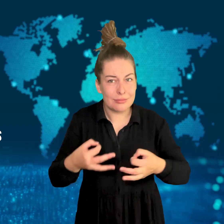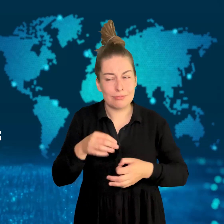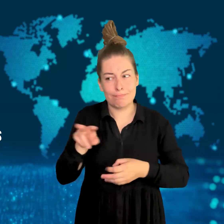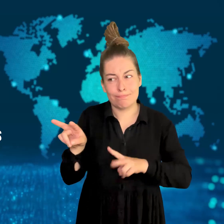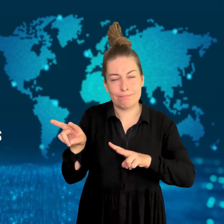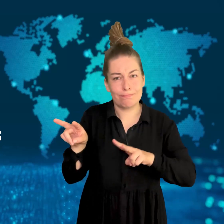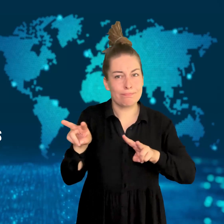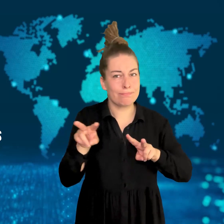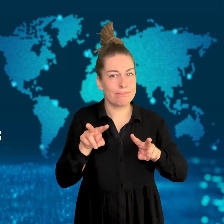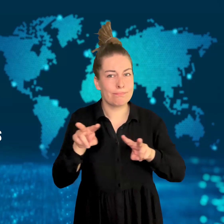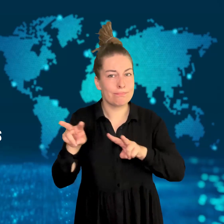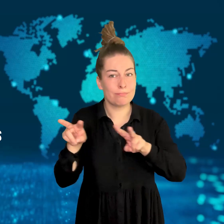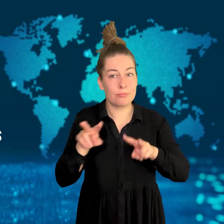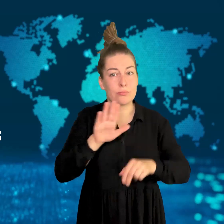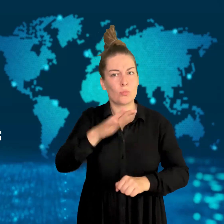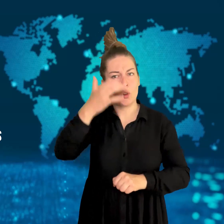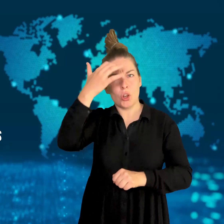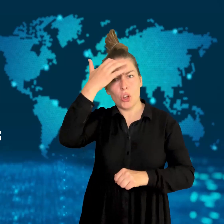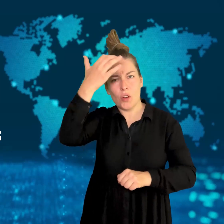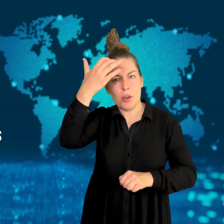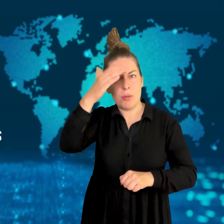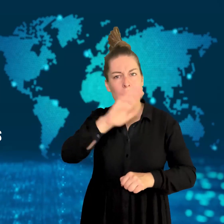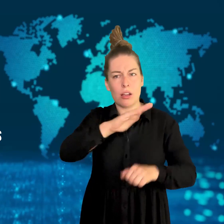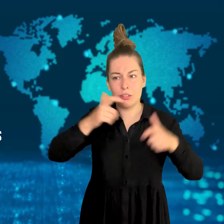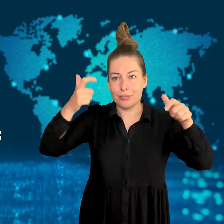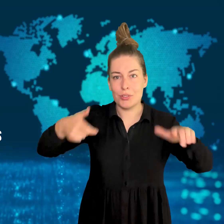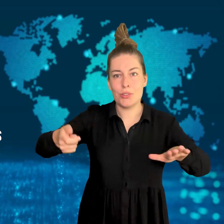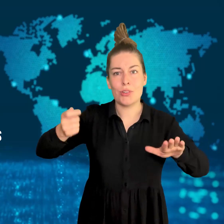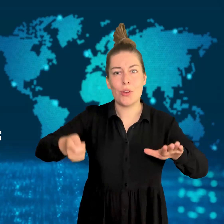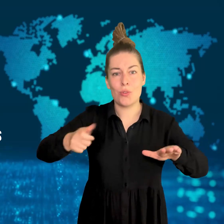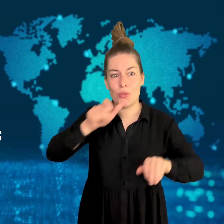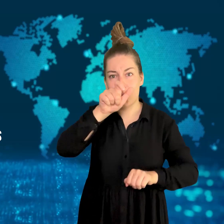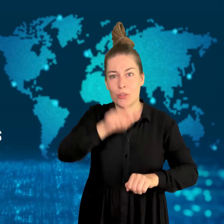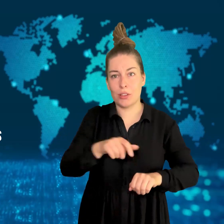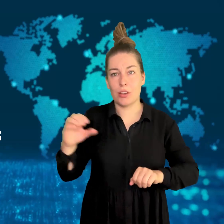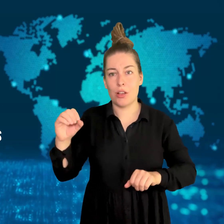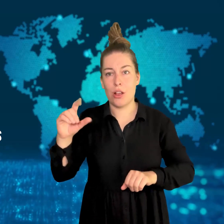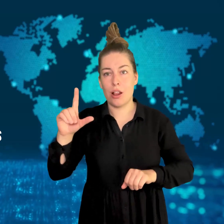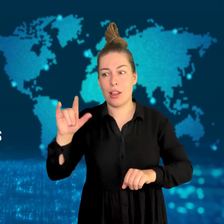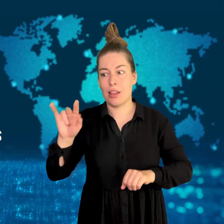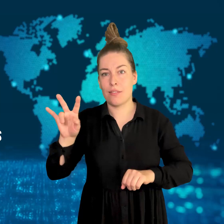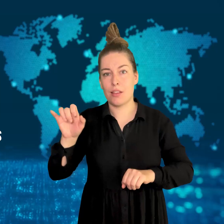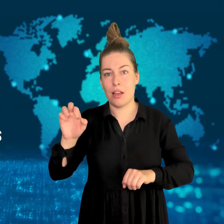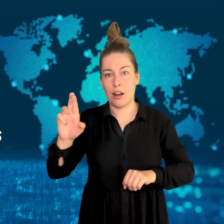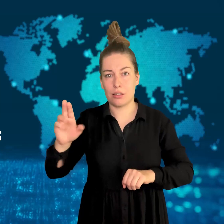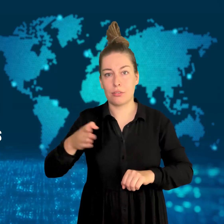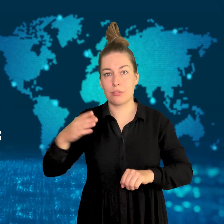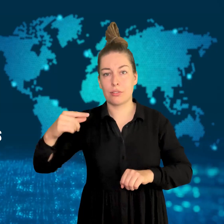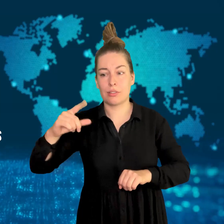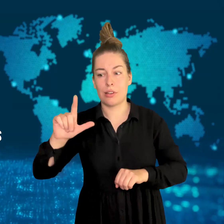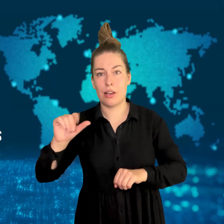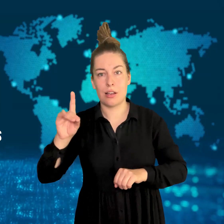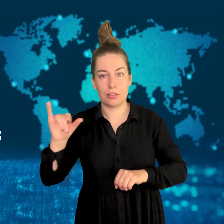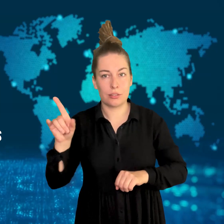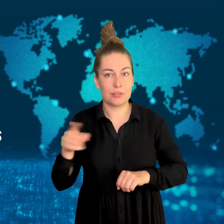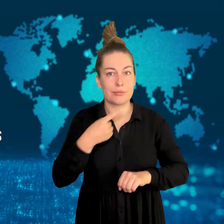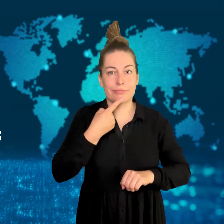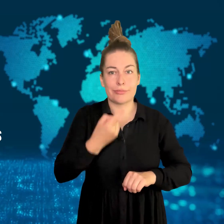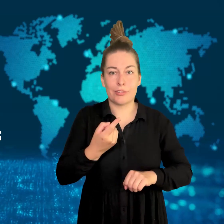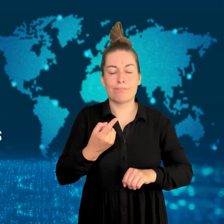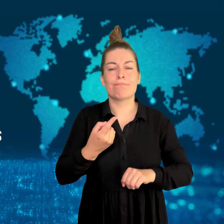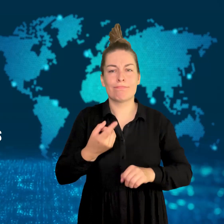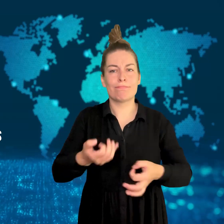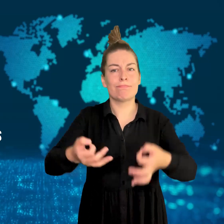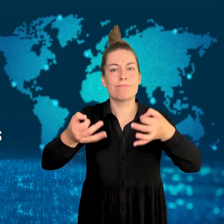She continued to insist her allegations were true, but the public prosecutor,